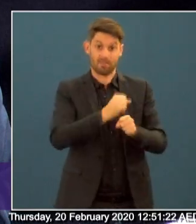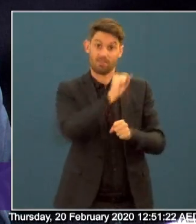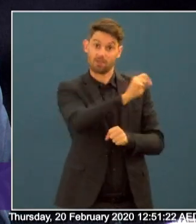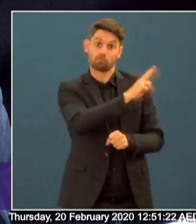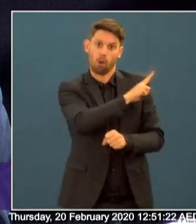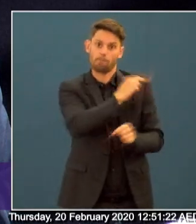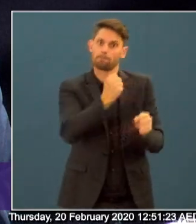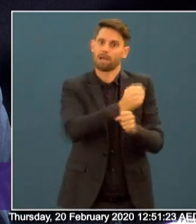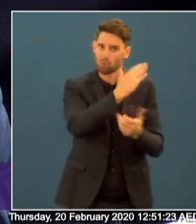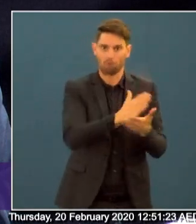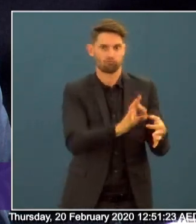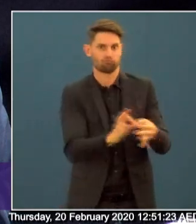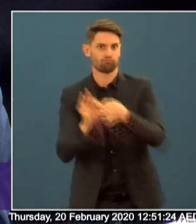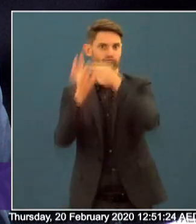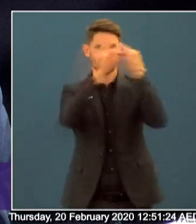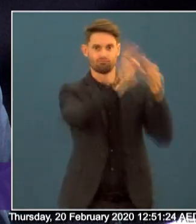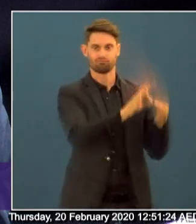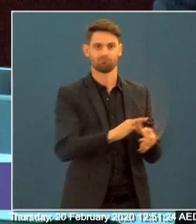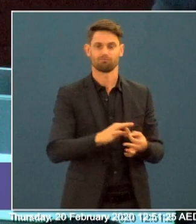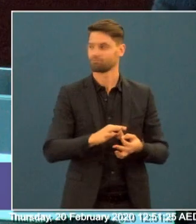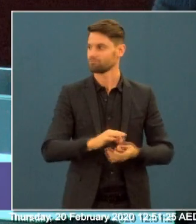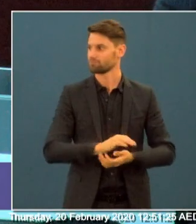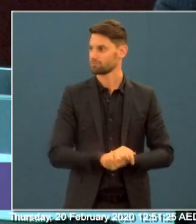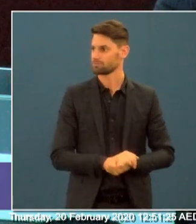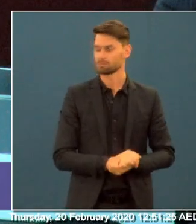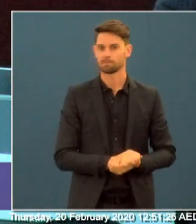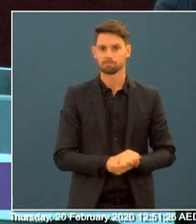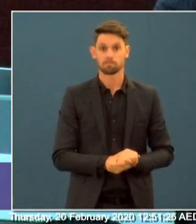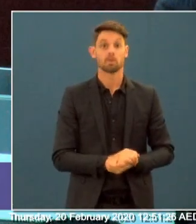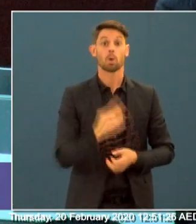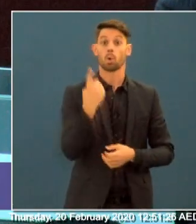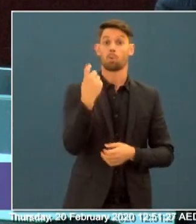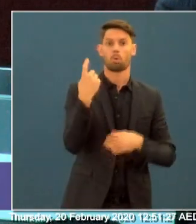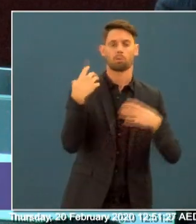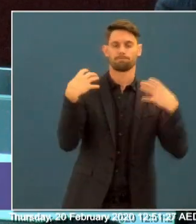Commissioners... COMMISSIONER GALBALLY: Can I just... Sorry. Just before we finish this, I just wanted to bring